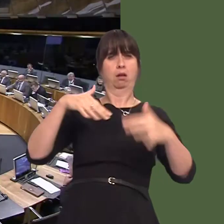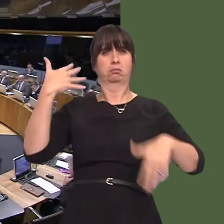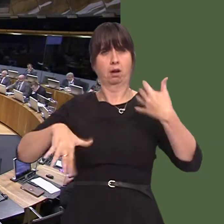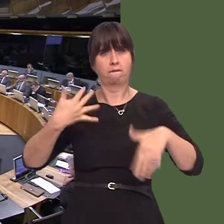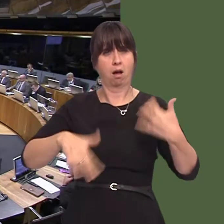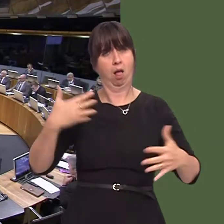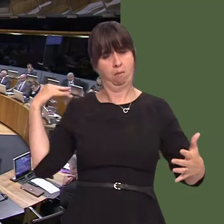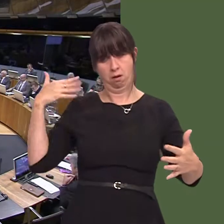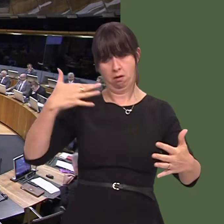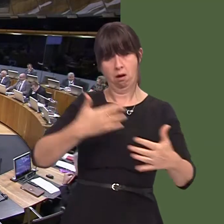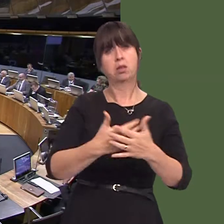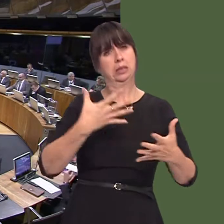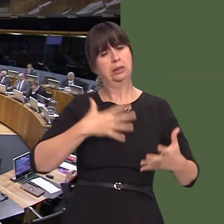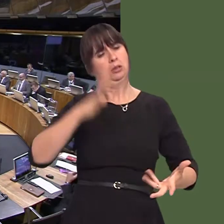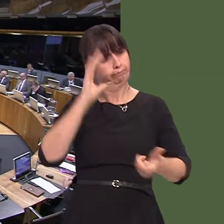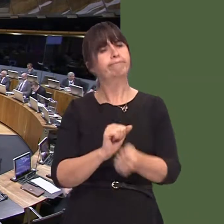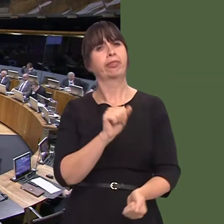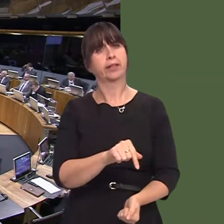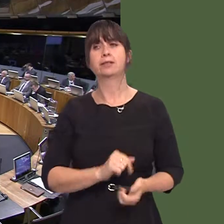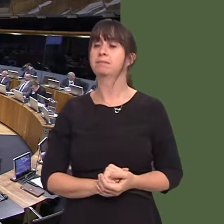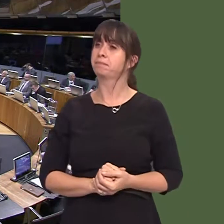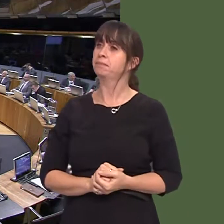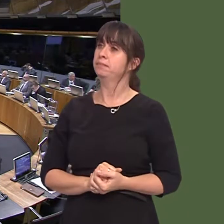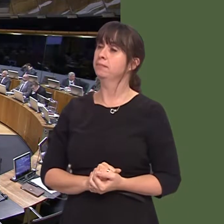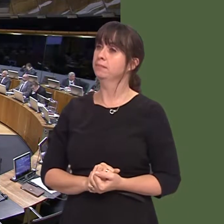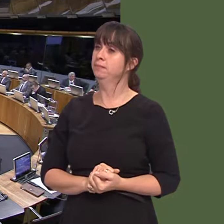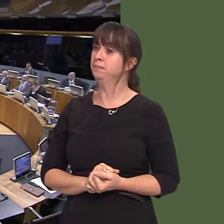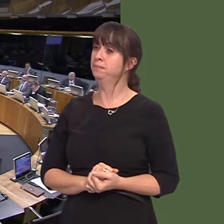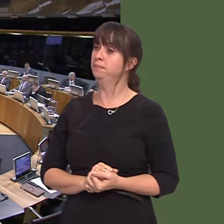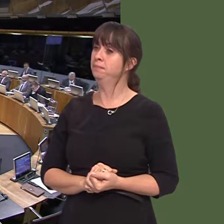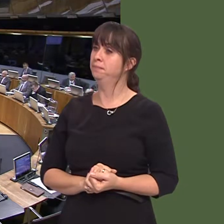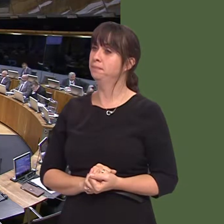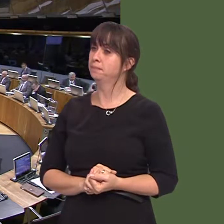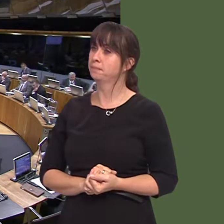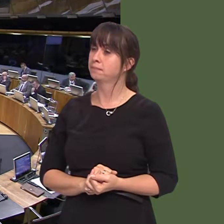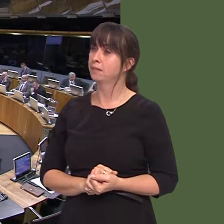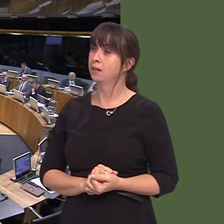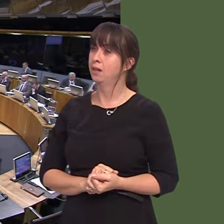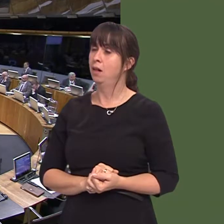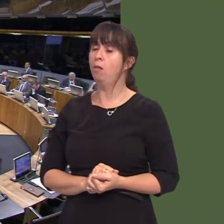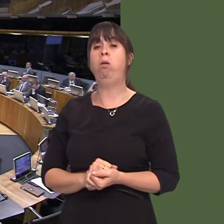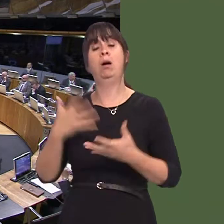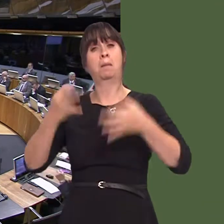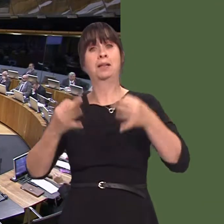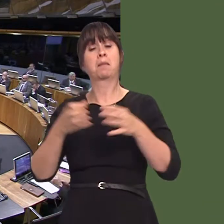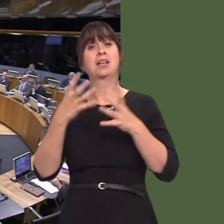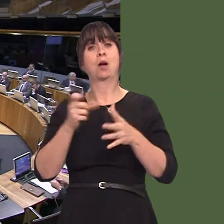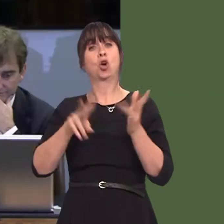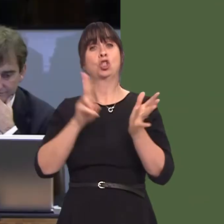Y Llywydd / The Llywydd: Leader of the opposition to begin questions from the party leadersóAndrew R.T. Davies. Andrew R.T. Davies: Thank you, Presiding Officer.